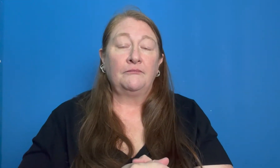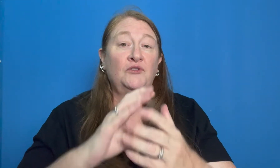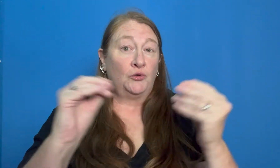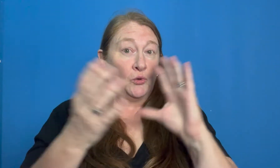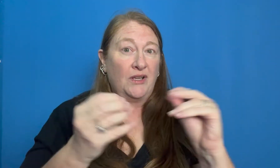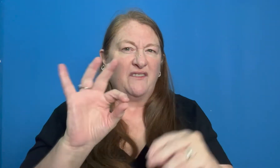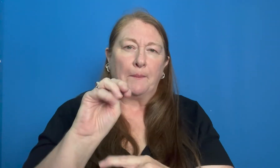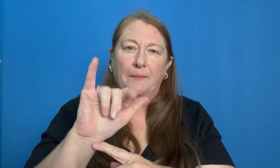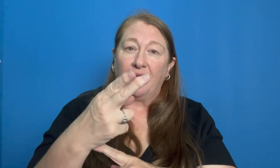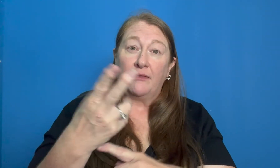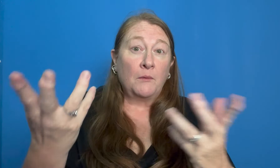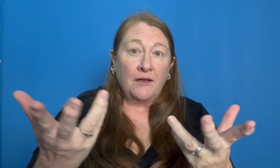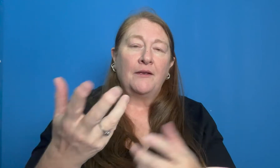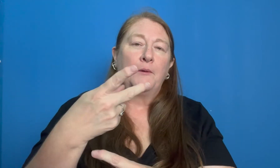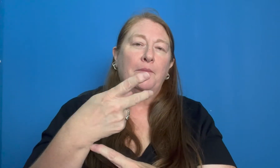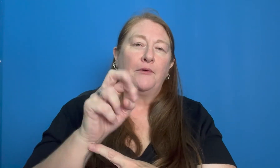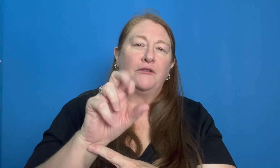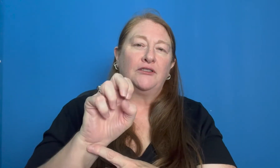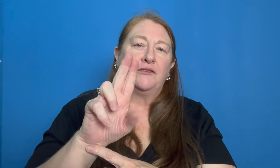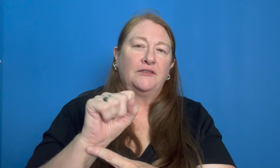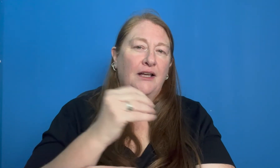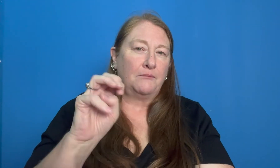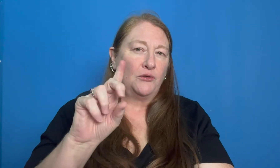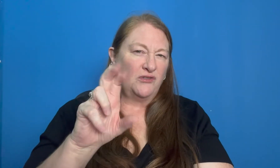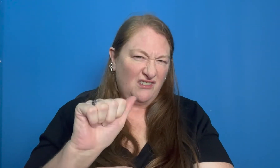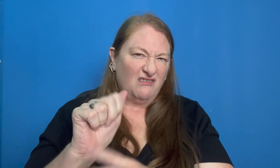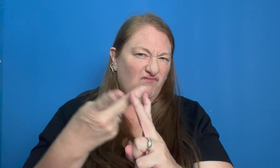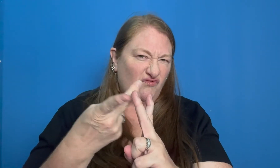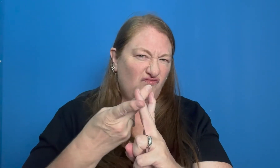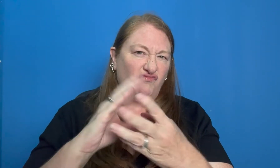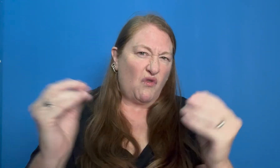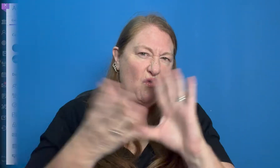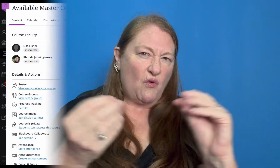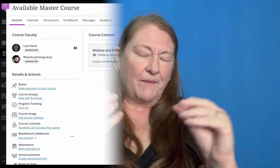This story is a mythology about Medusa and Perseus.